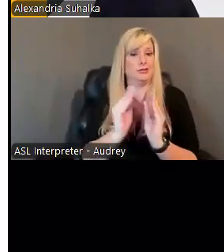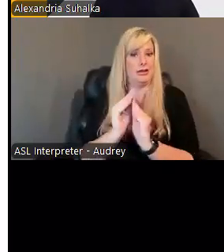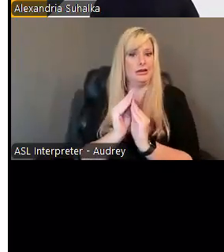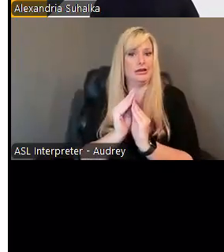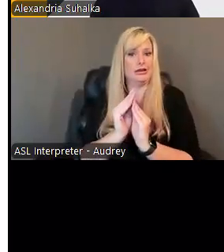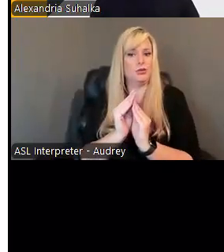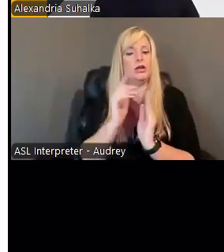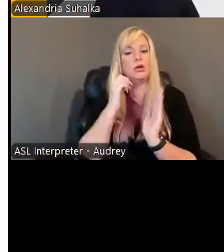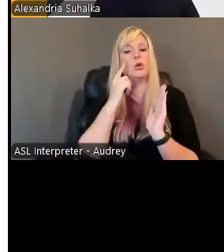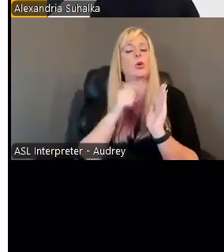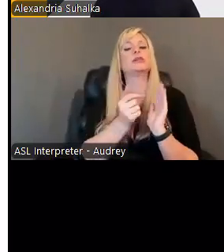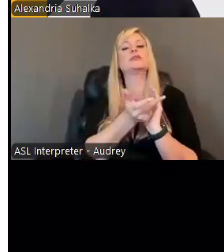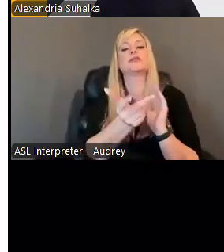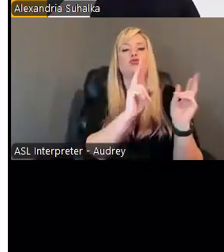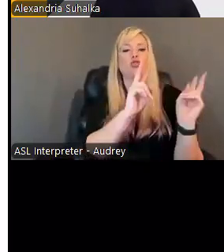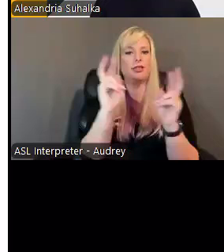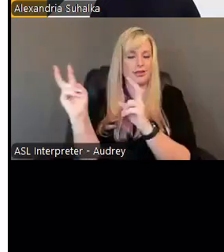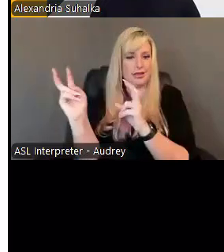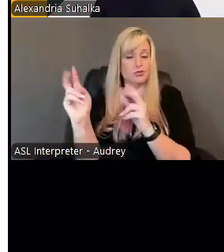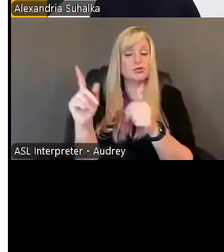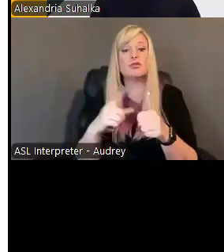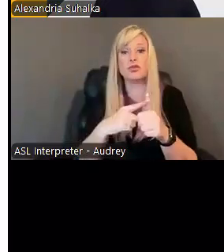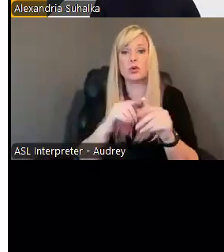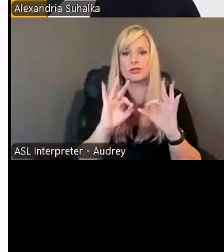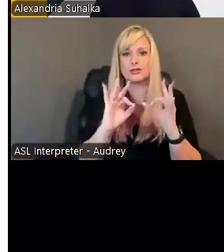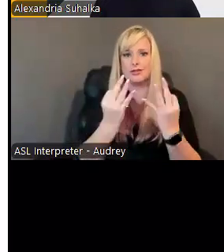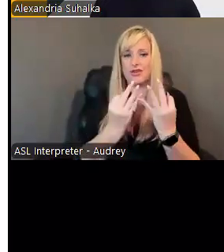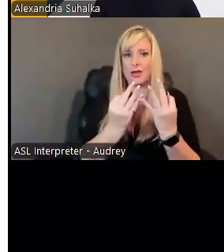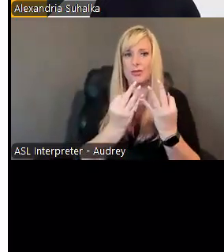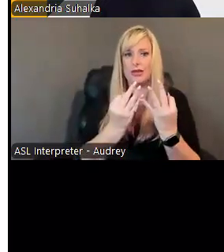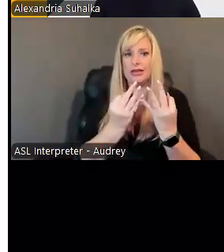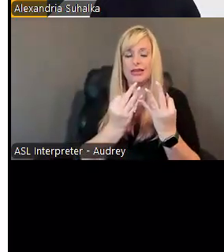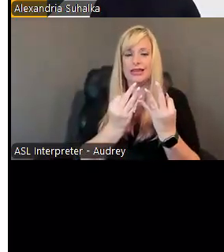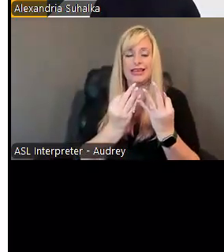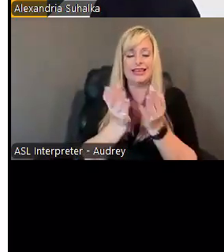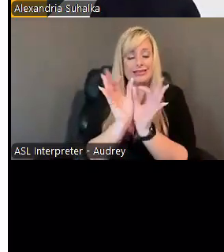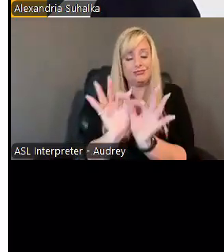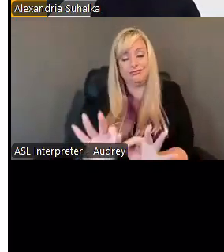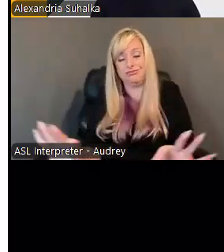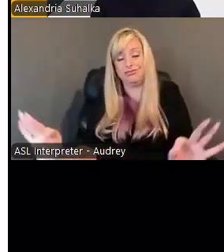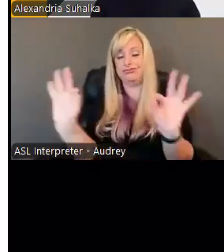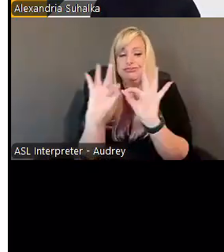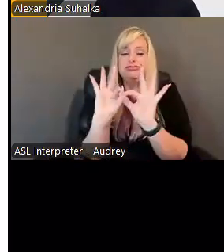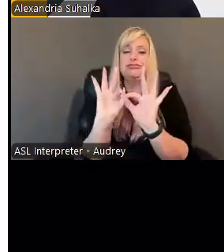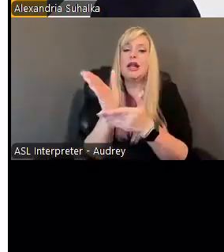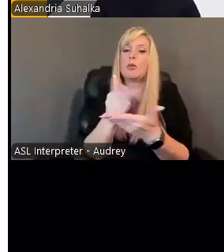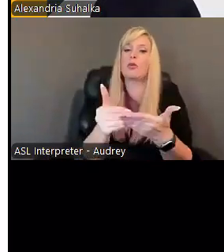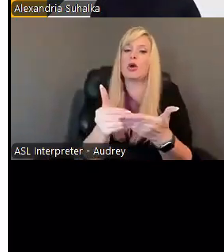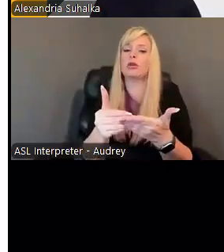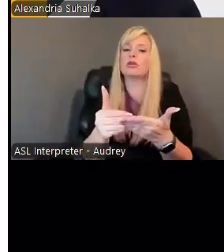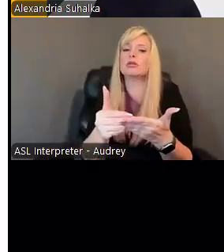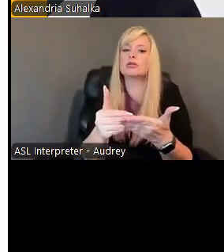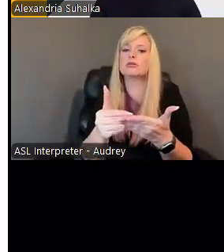The first one being that family was central to improving diet or physical activity that